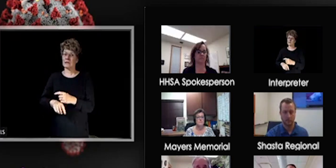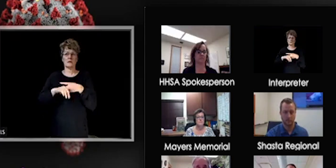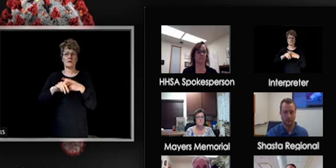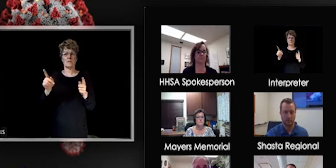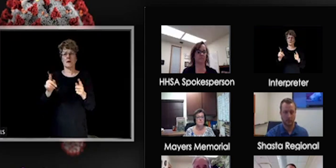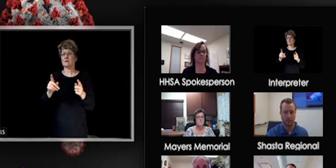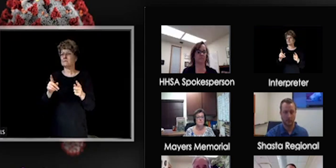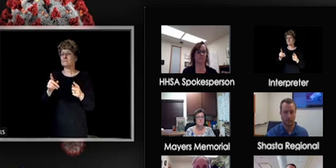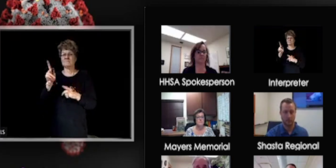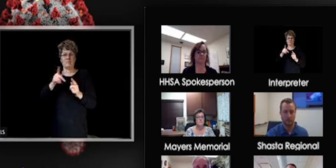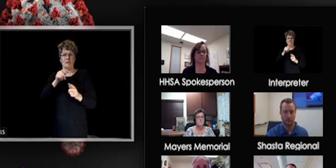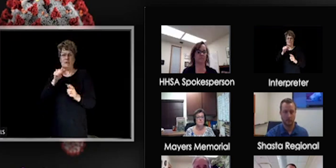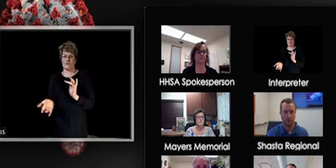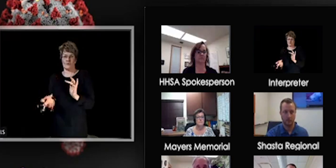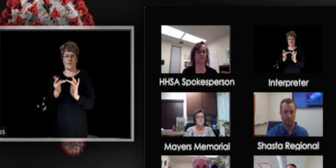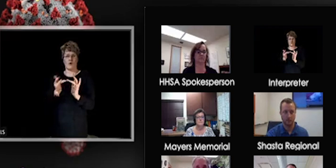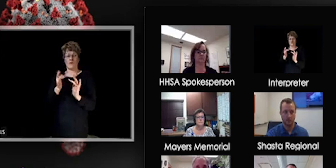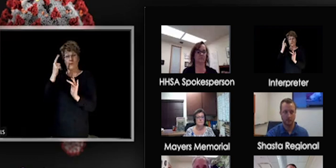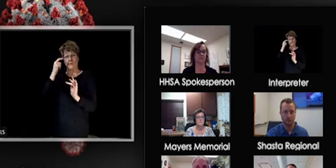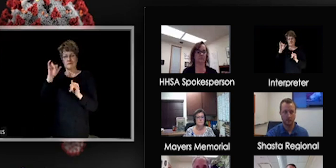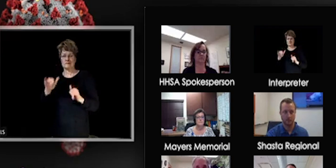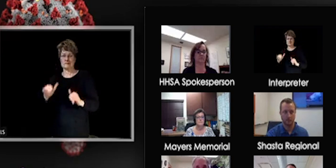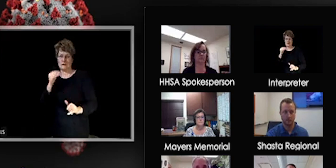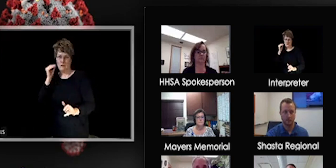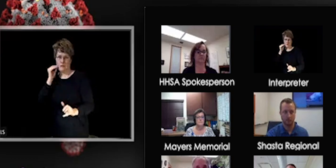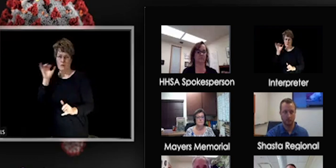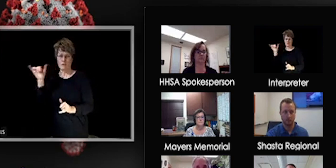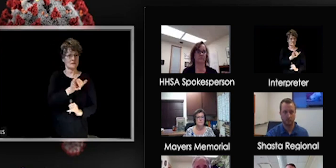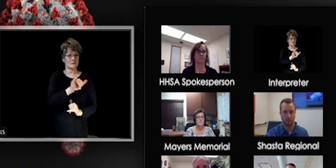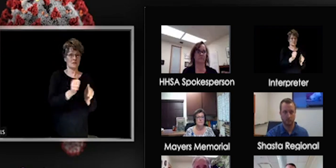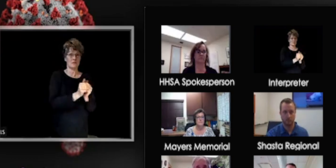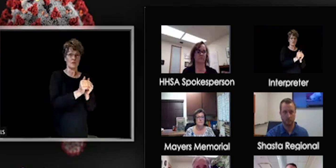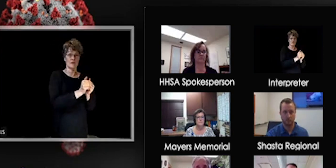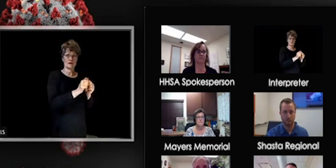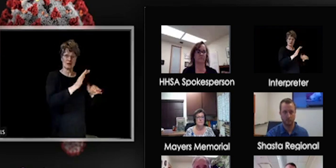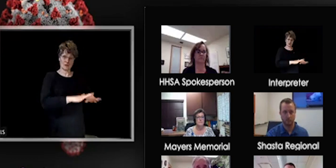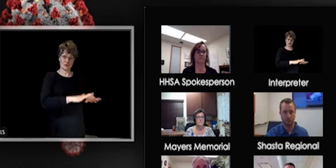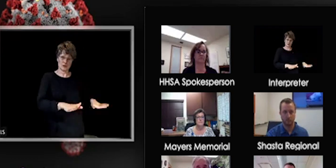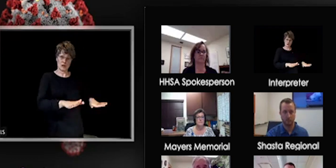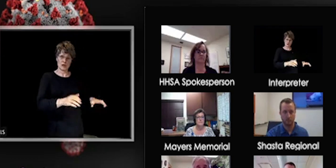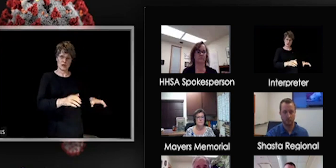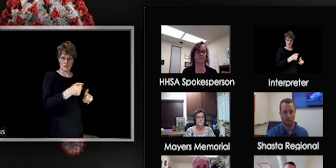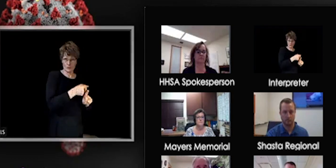the stay-at-home order. There’s a lot of evidence already emerging that there are a